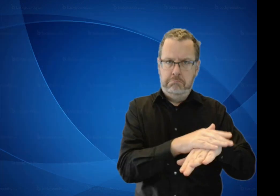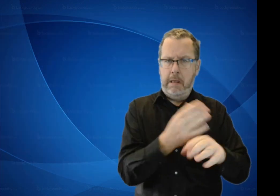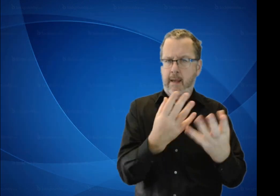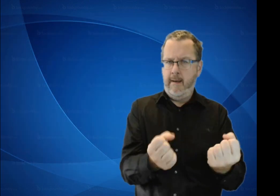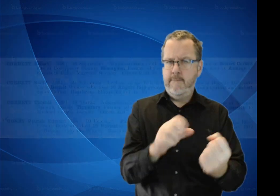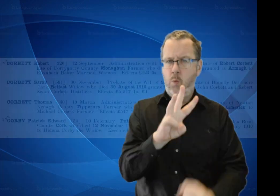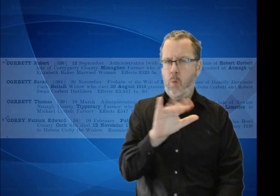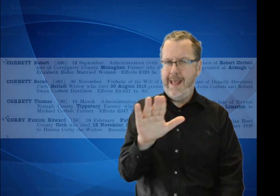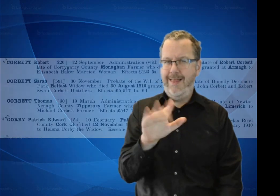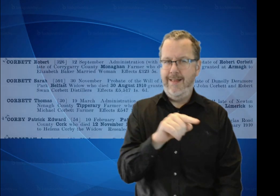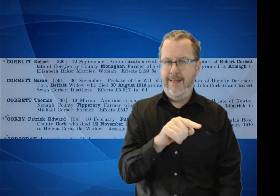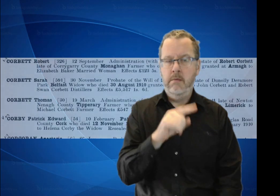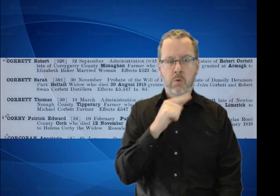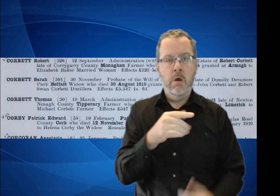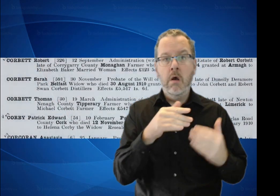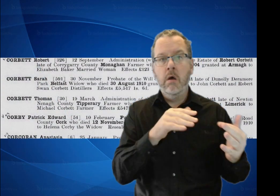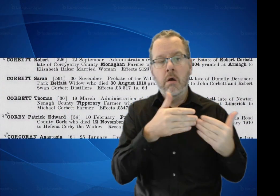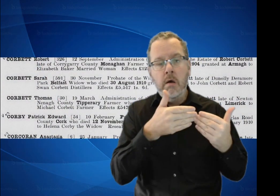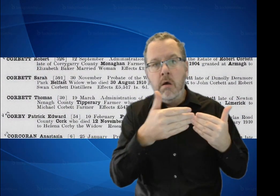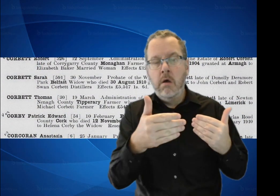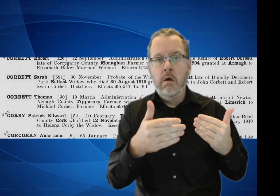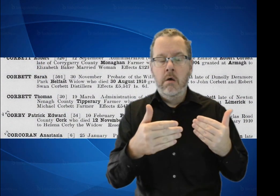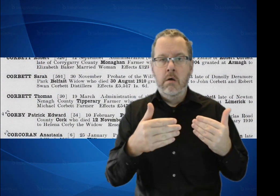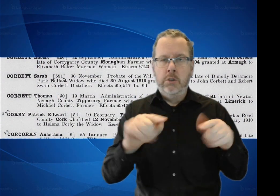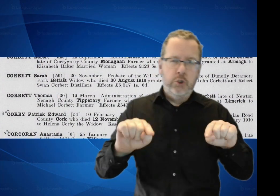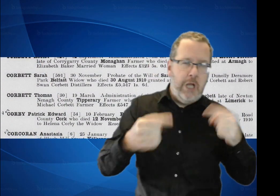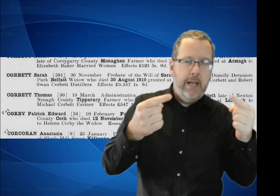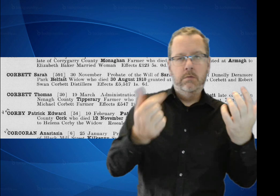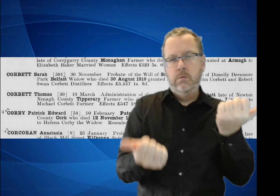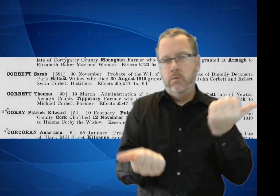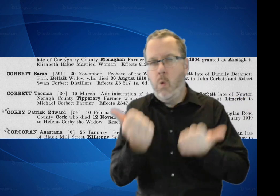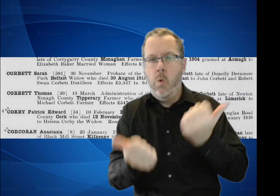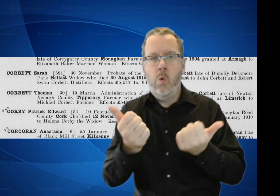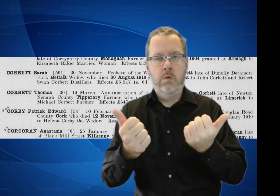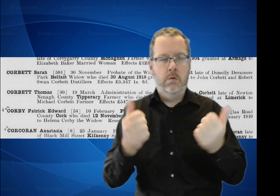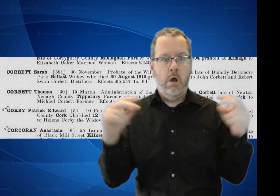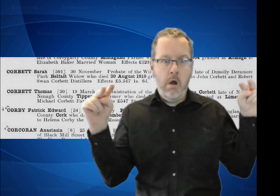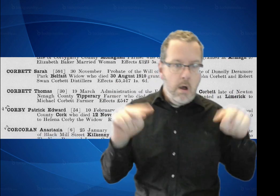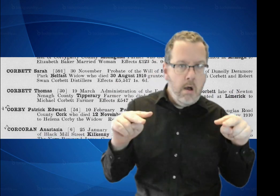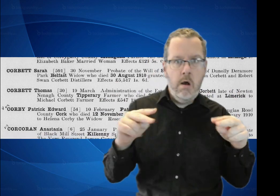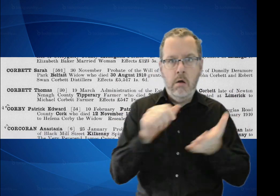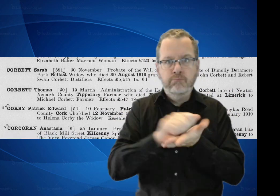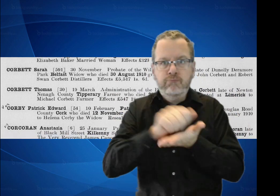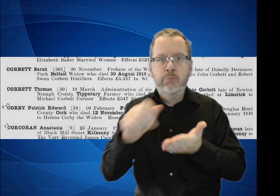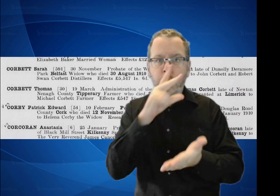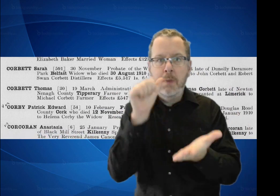Cornelius' will case reveals that he possessed quite a lot of money -